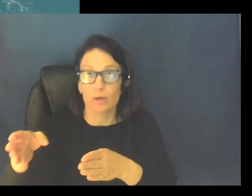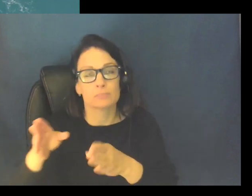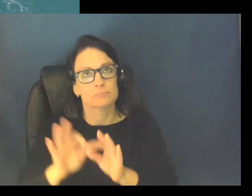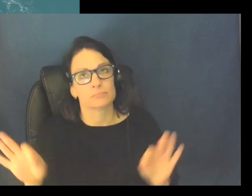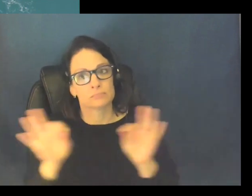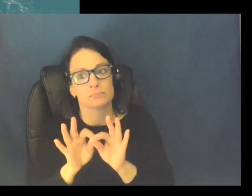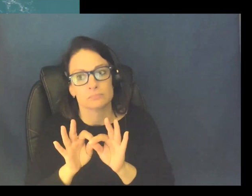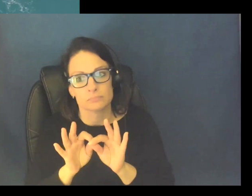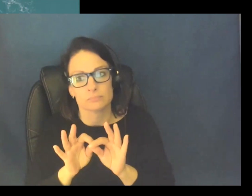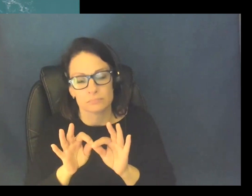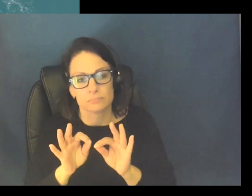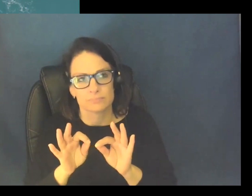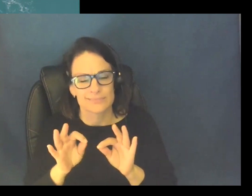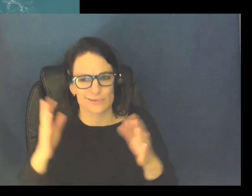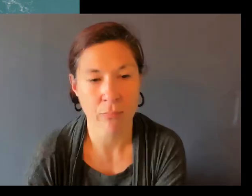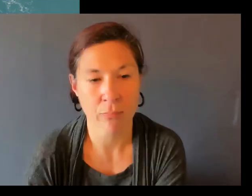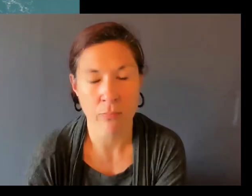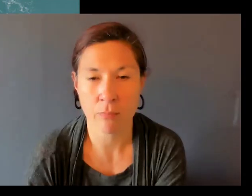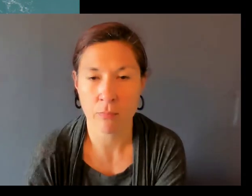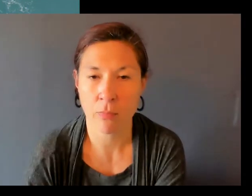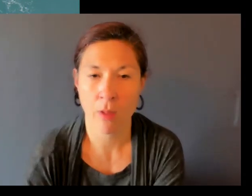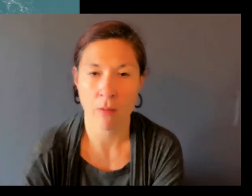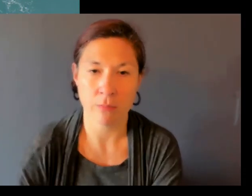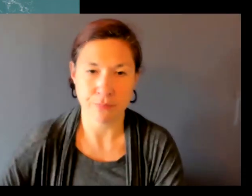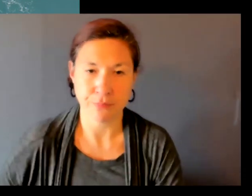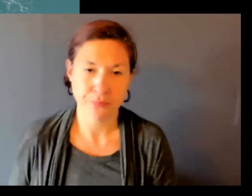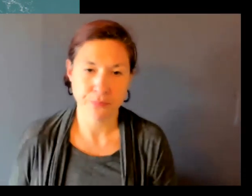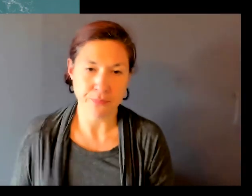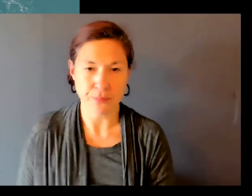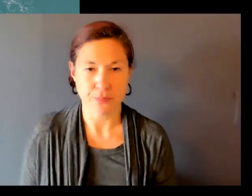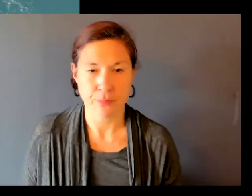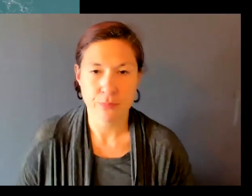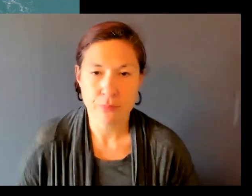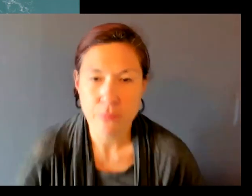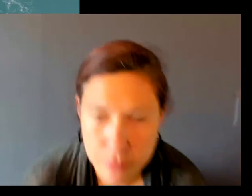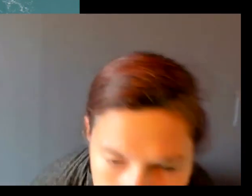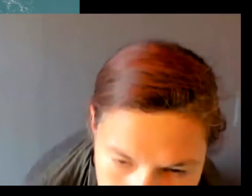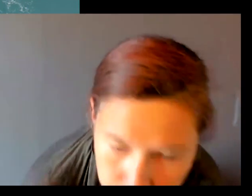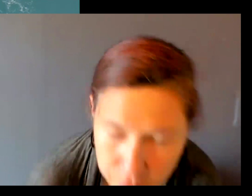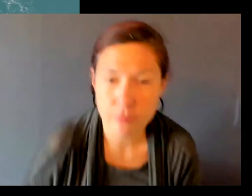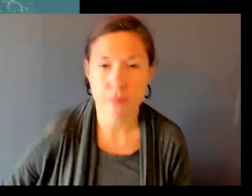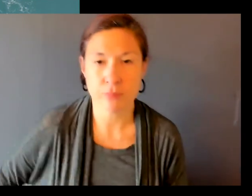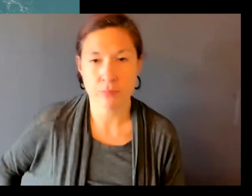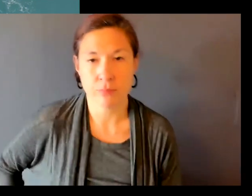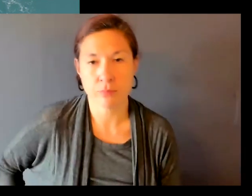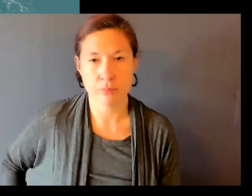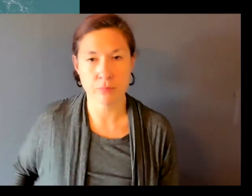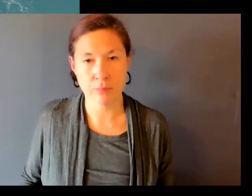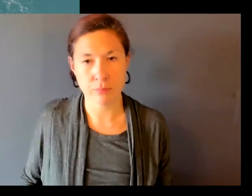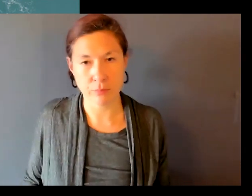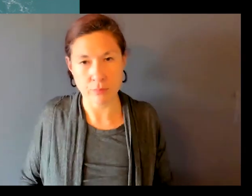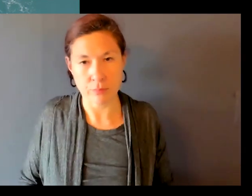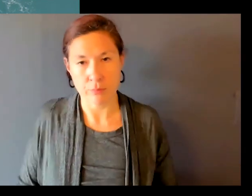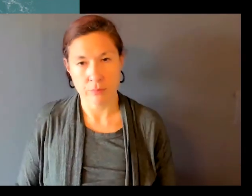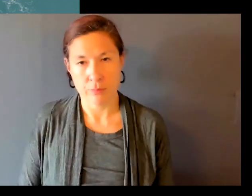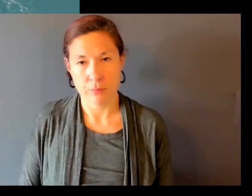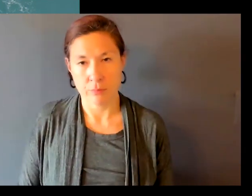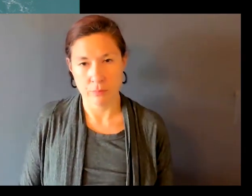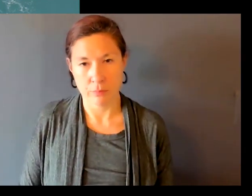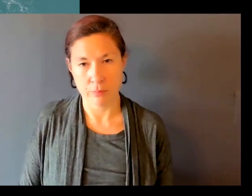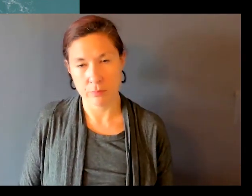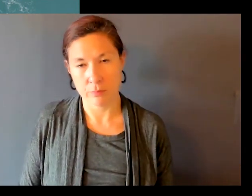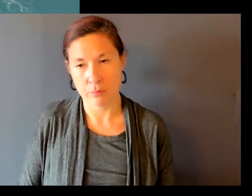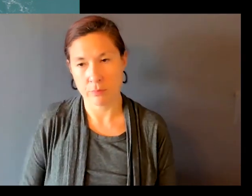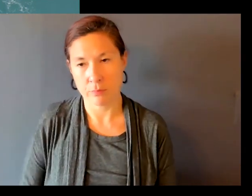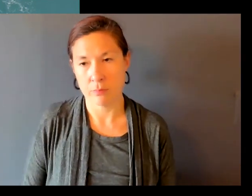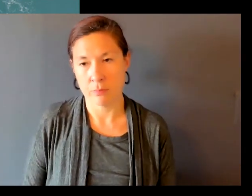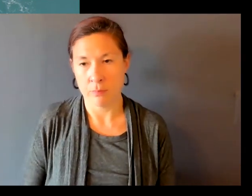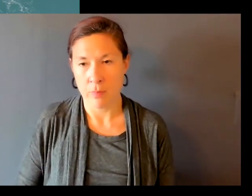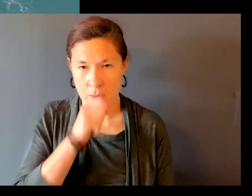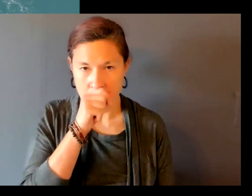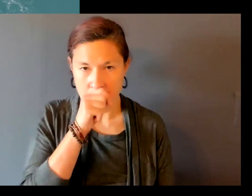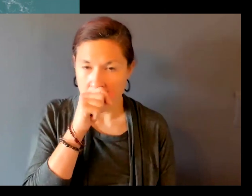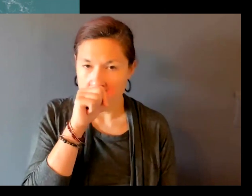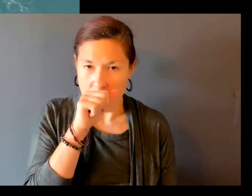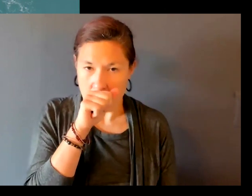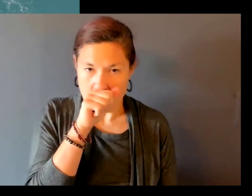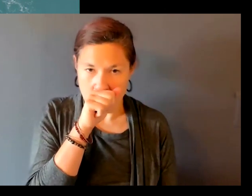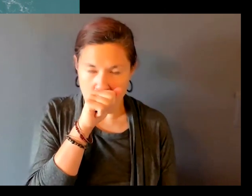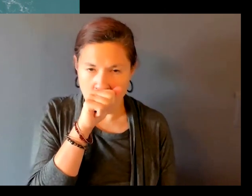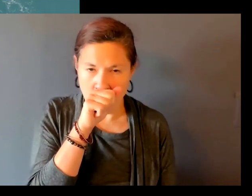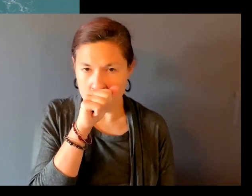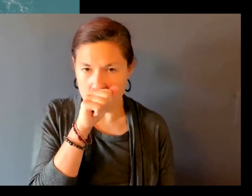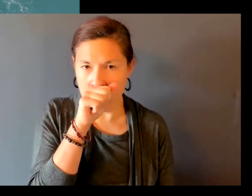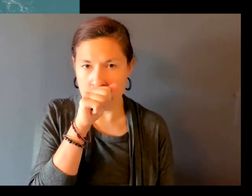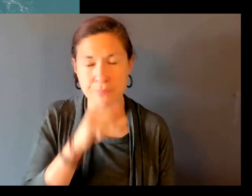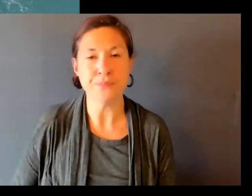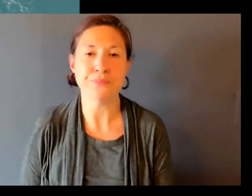Fighting against corporate greed and private money is an impossible task unless we are helped by our local and State Government bodies. We need your guidance and help to state living in our communities and continue to build strong movements to protect our environment.